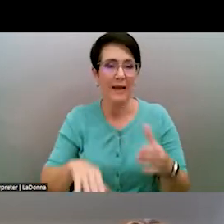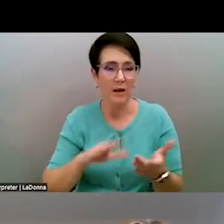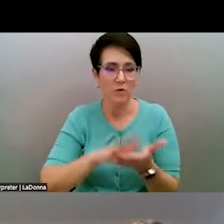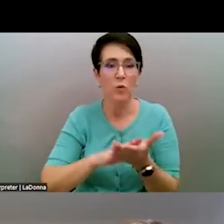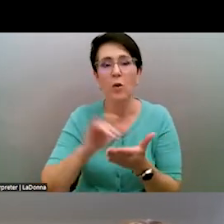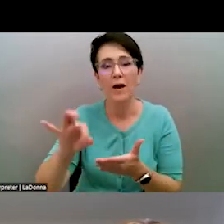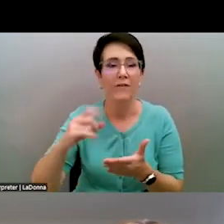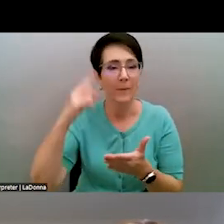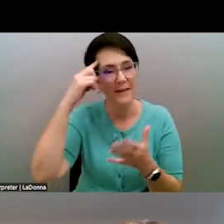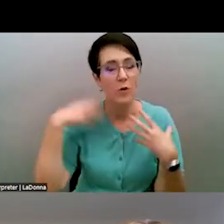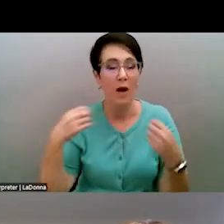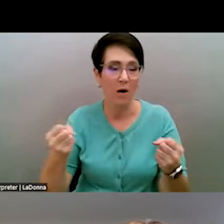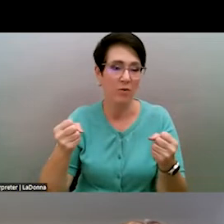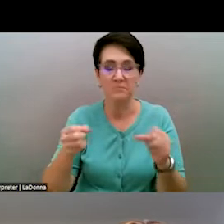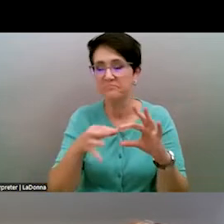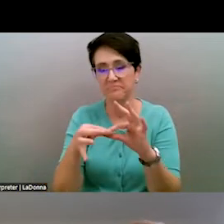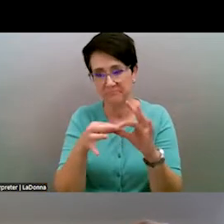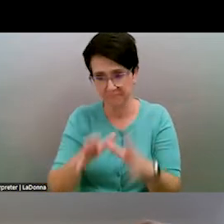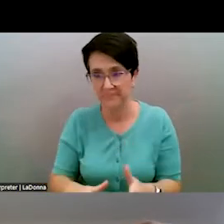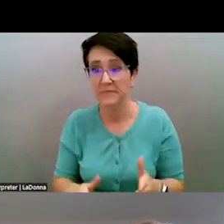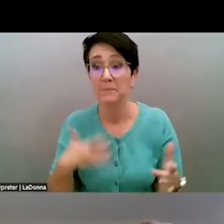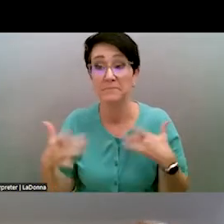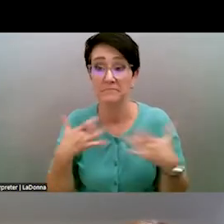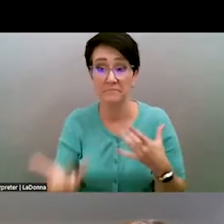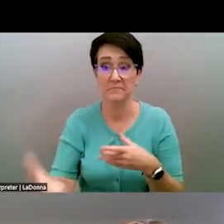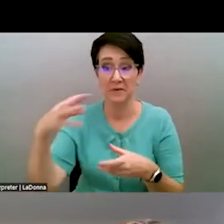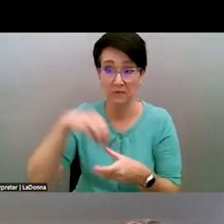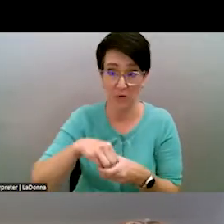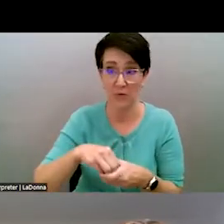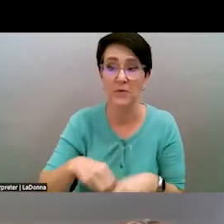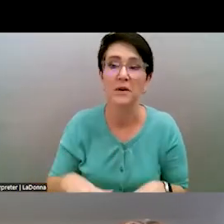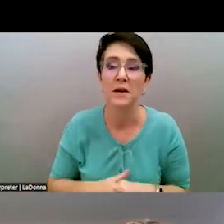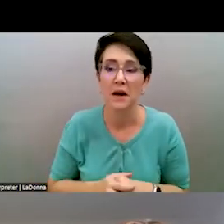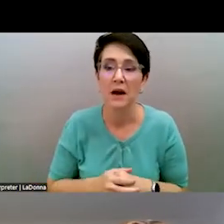AND BEEN REALLY PLEASED TO BE A PART OF THIS CONVERSATION FOR A WHILE NOW. I SHARED ONE LINK,